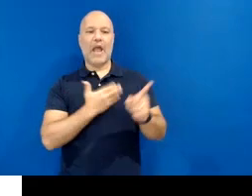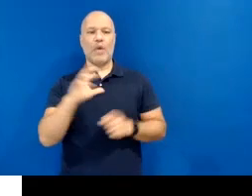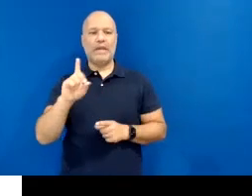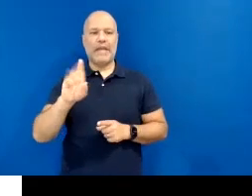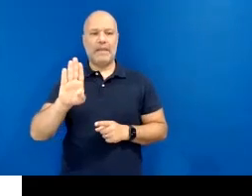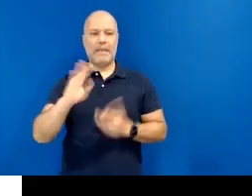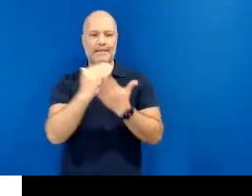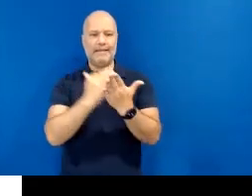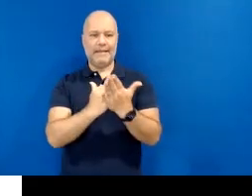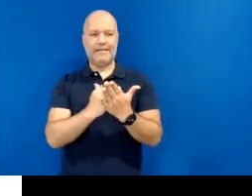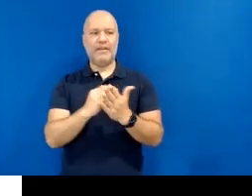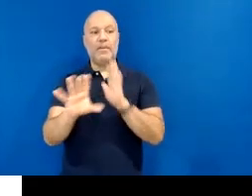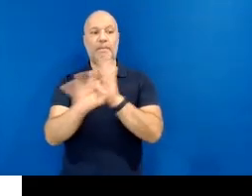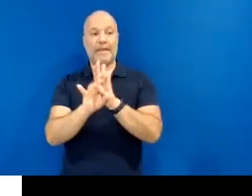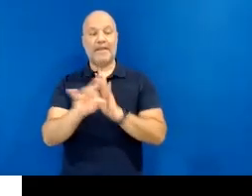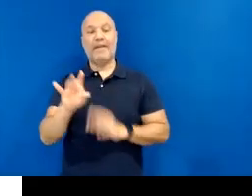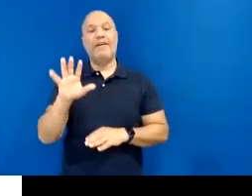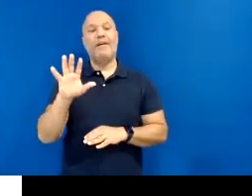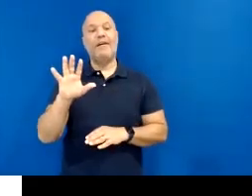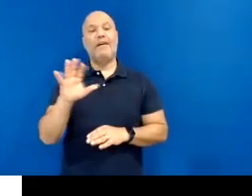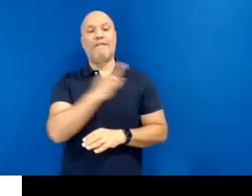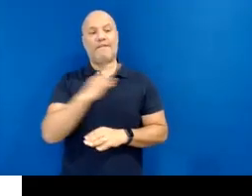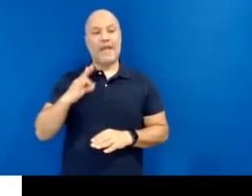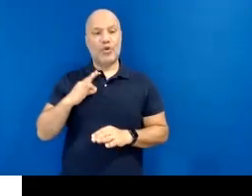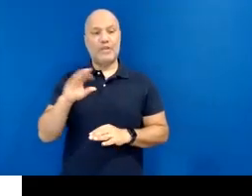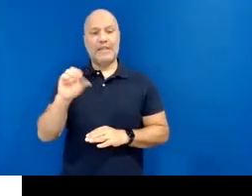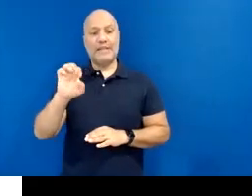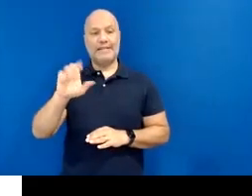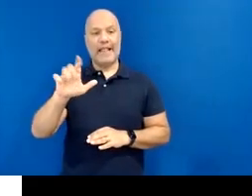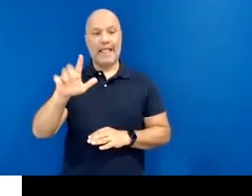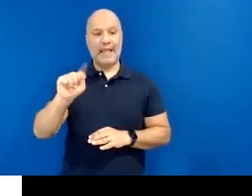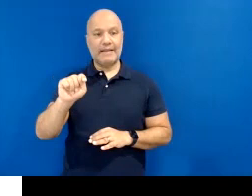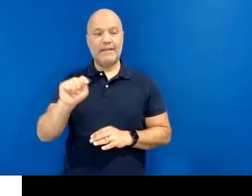faculty select, and then do your search for whatever materials you're looking for.